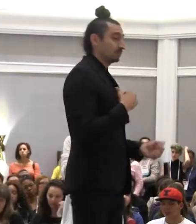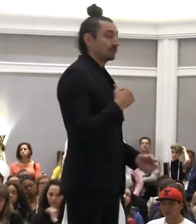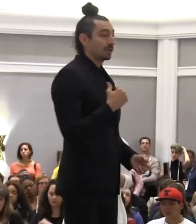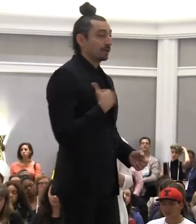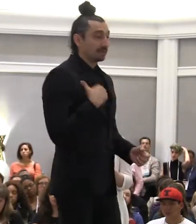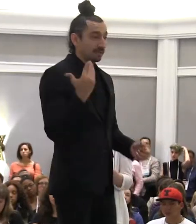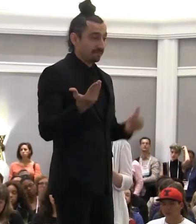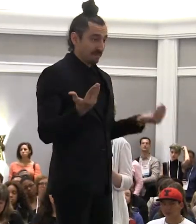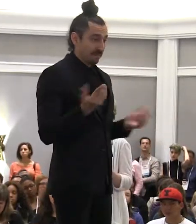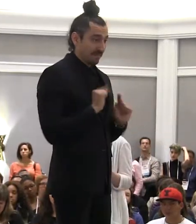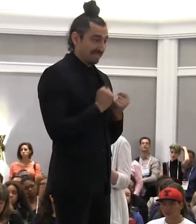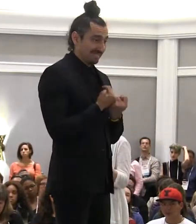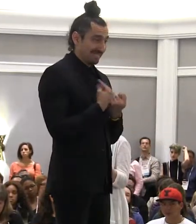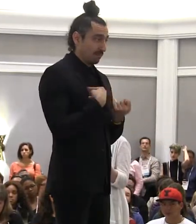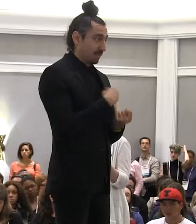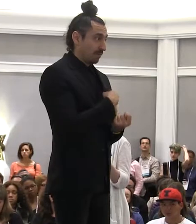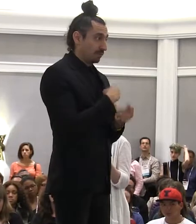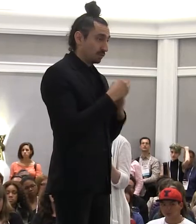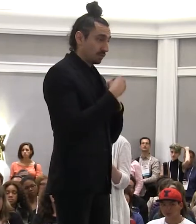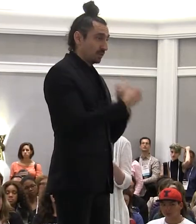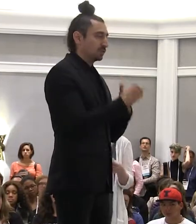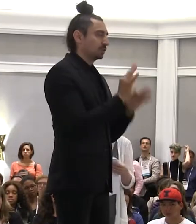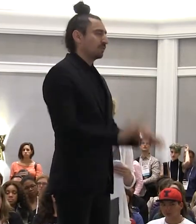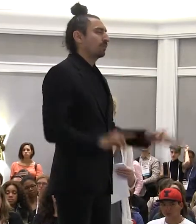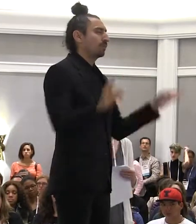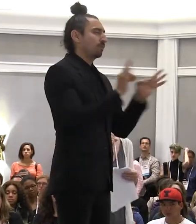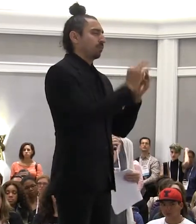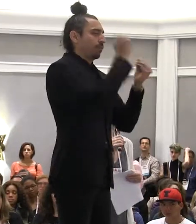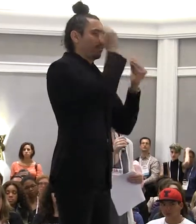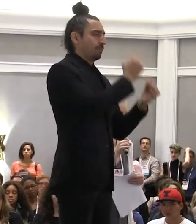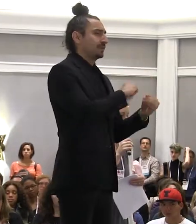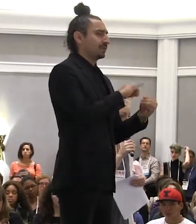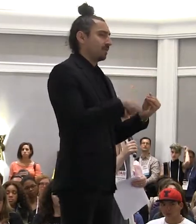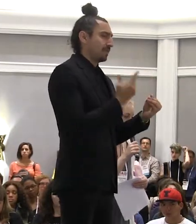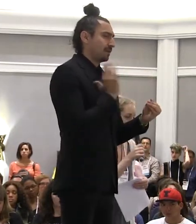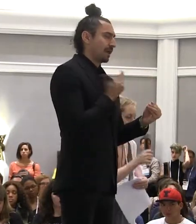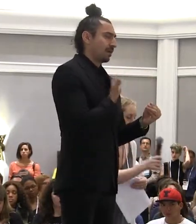to lead us through some important information about our At The Intersections programming.